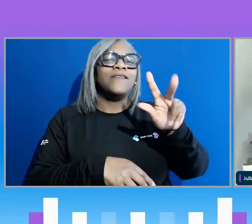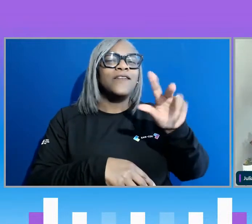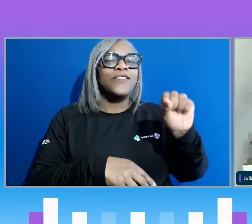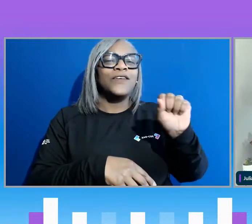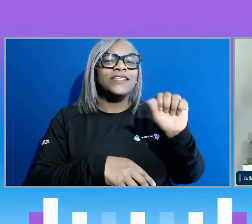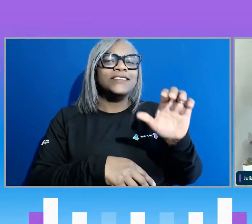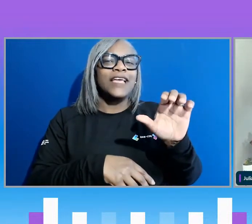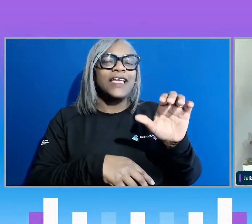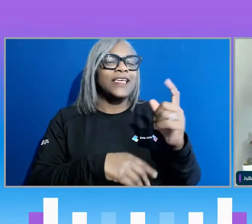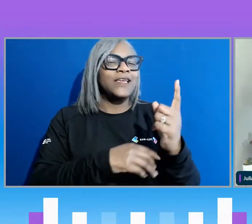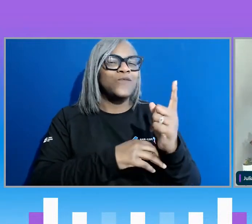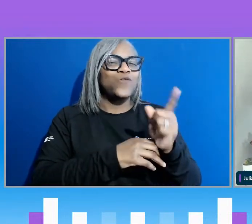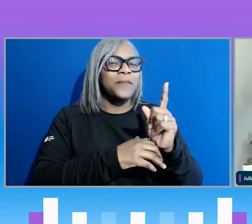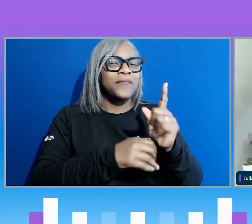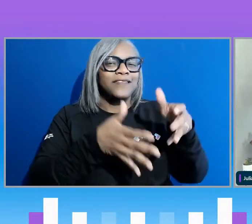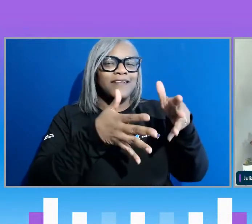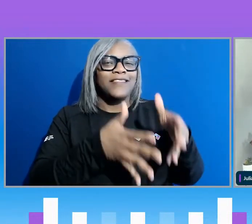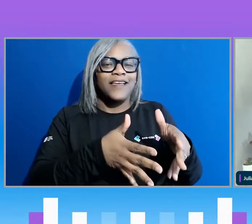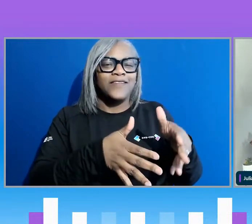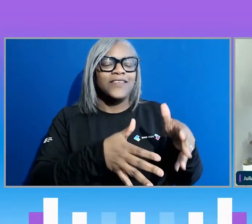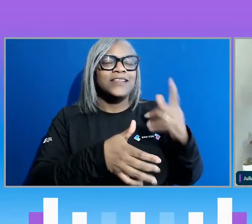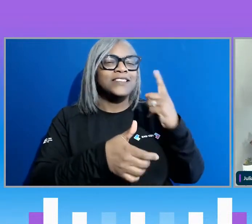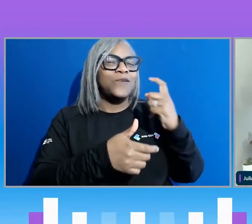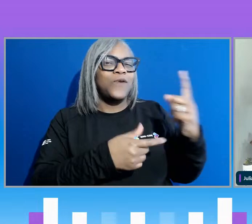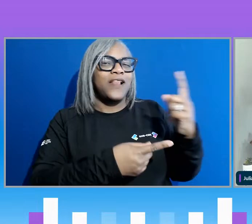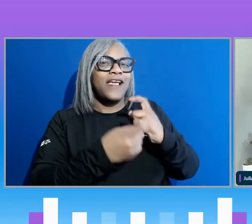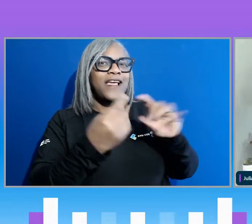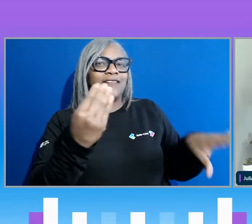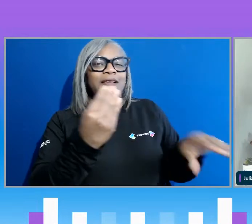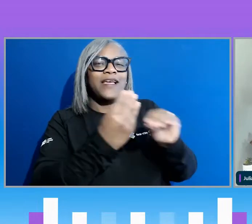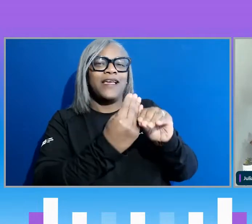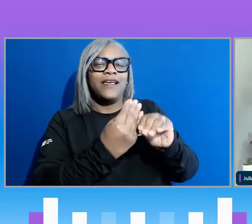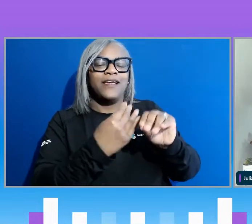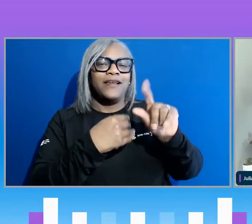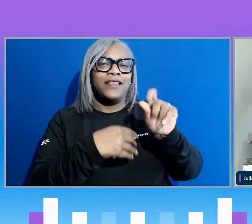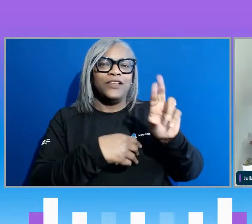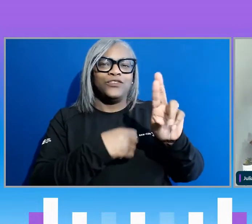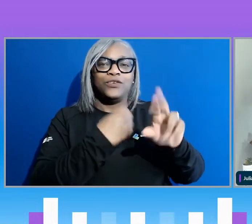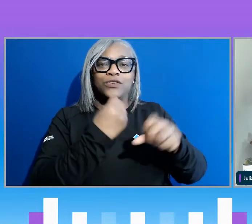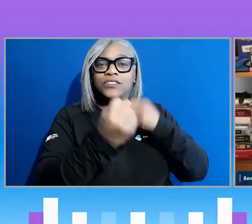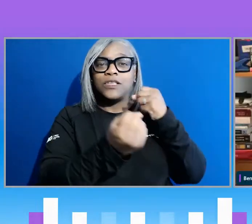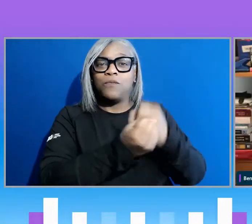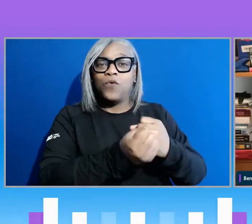have another question asking about plans to add linter